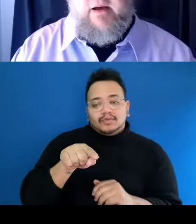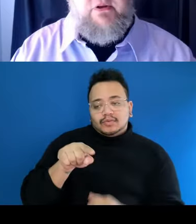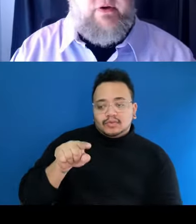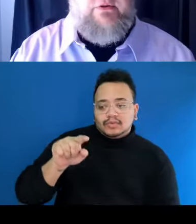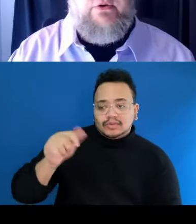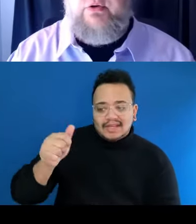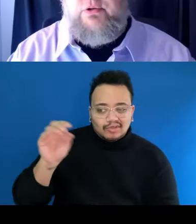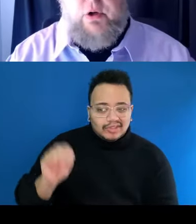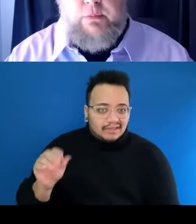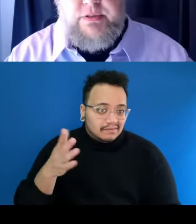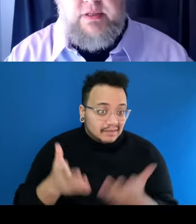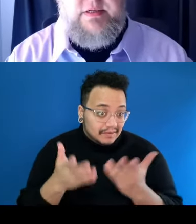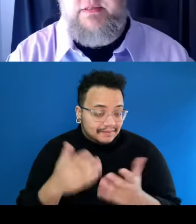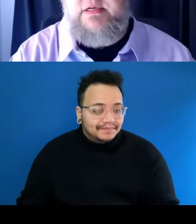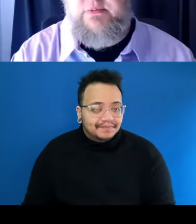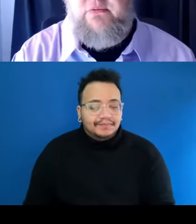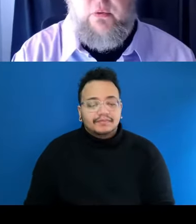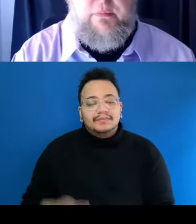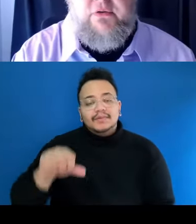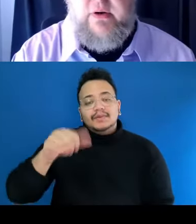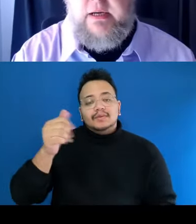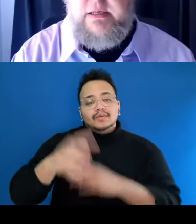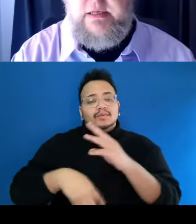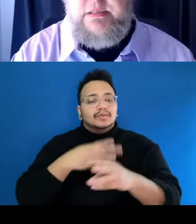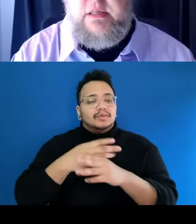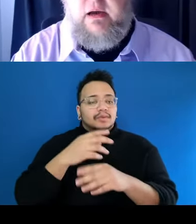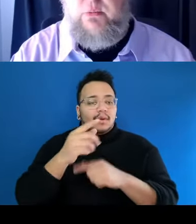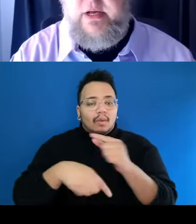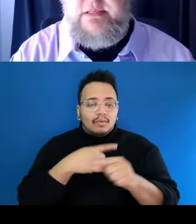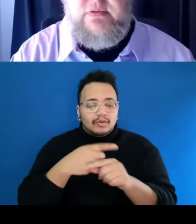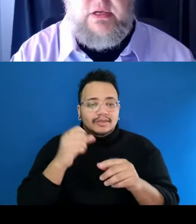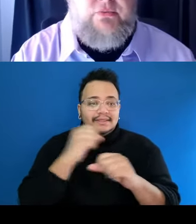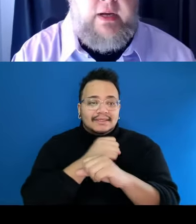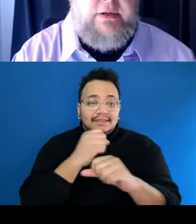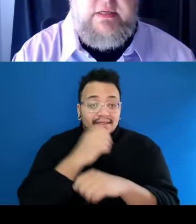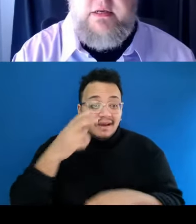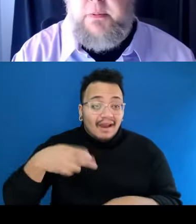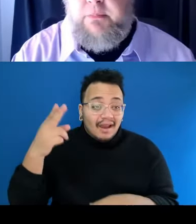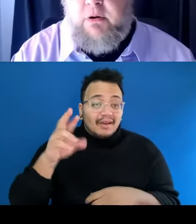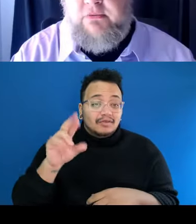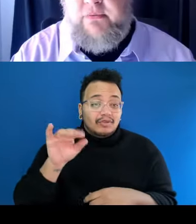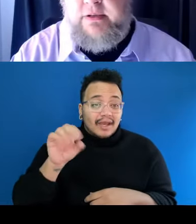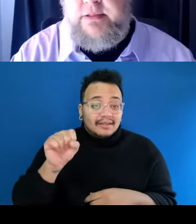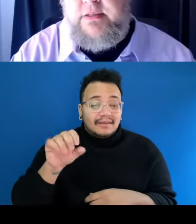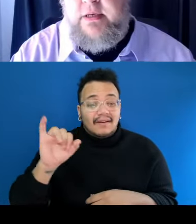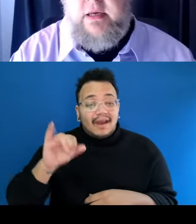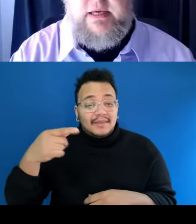A couple of other global statistics before we move on is the high rates of sexual violence and intimate partner violence